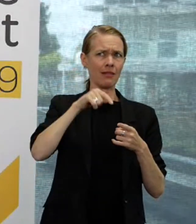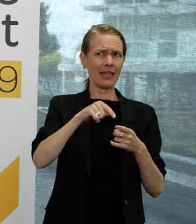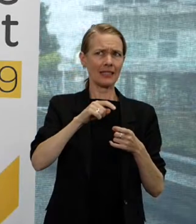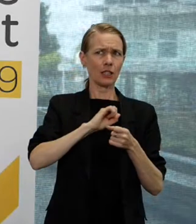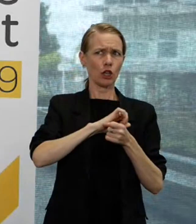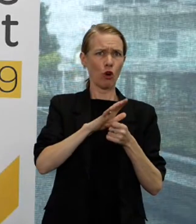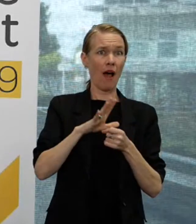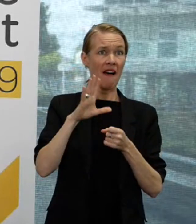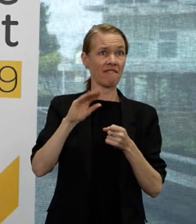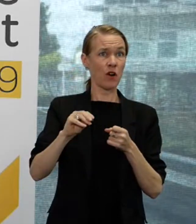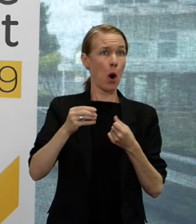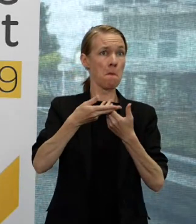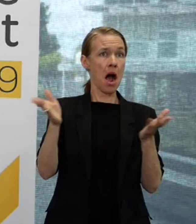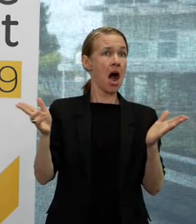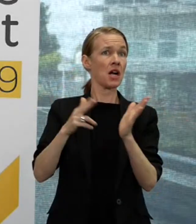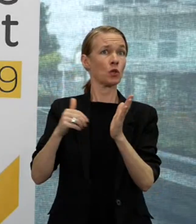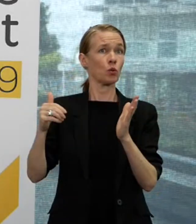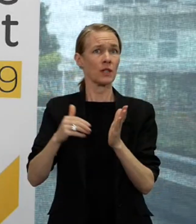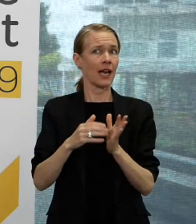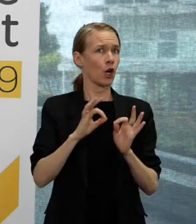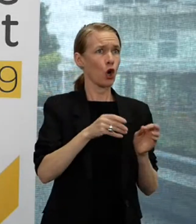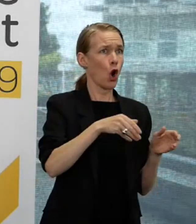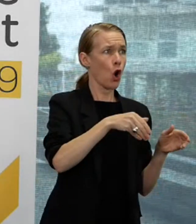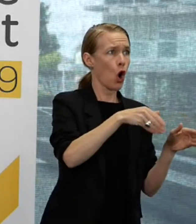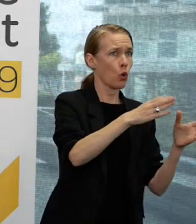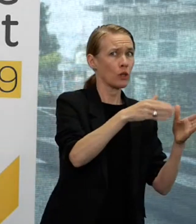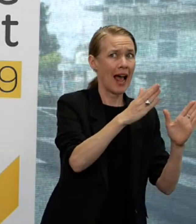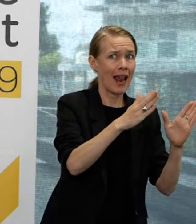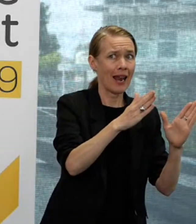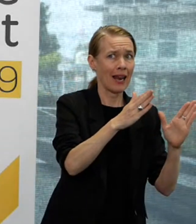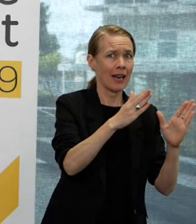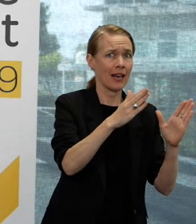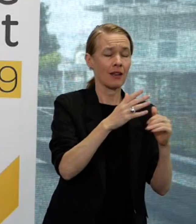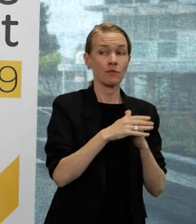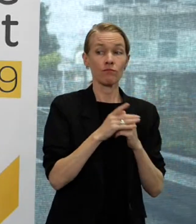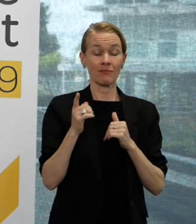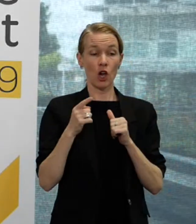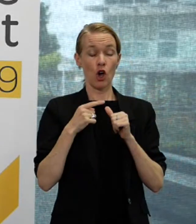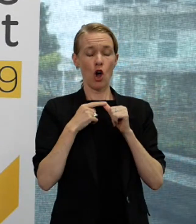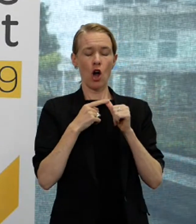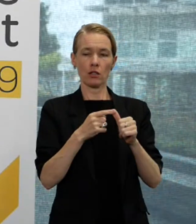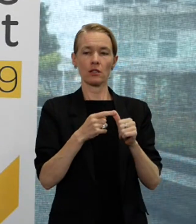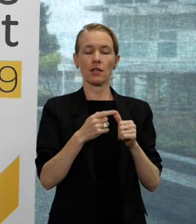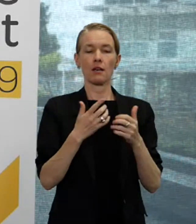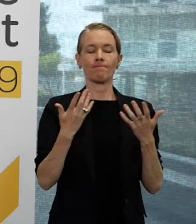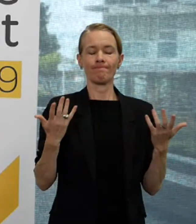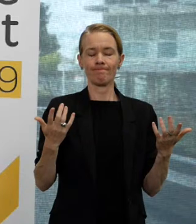That's what we're saying, and so far there is no evidence of any onward community transmission.